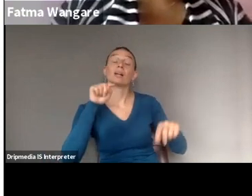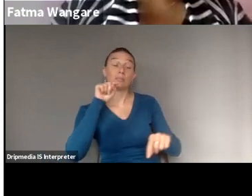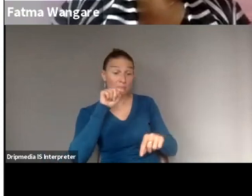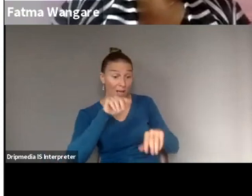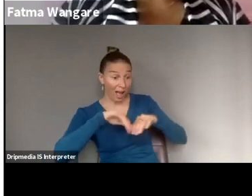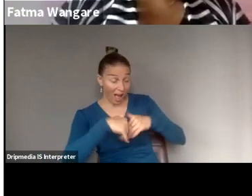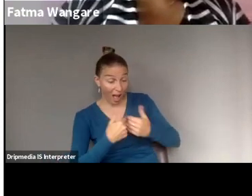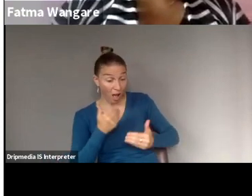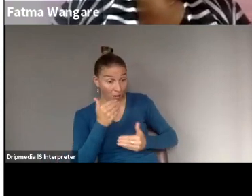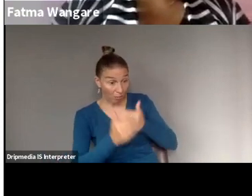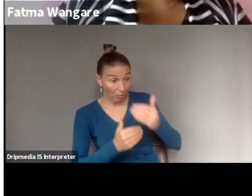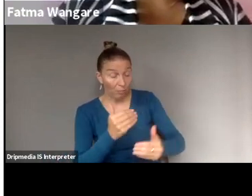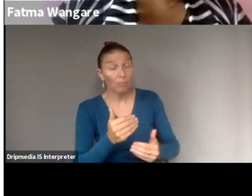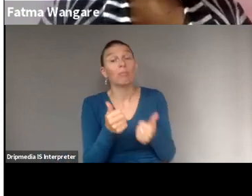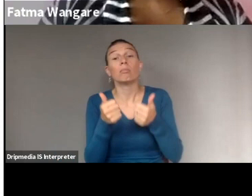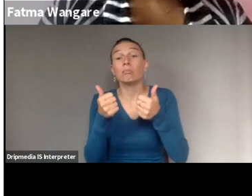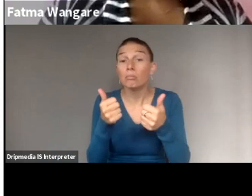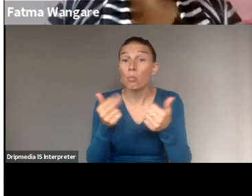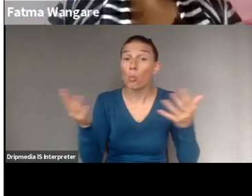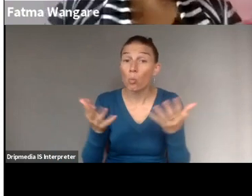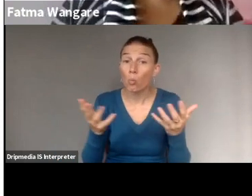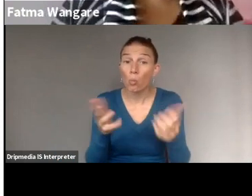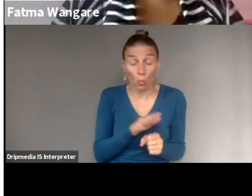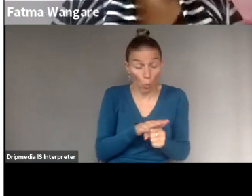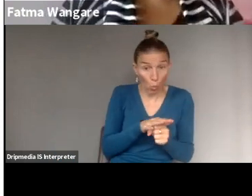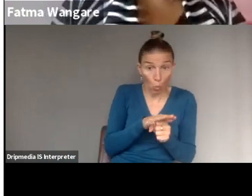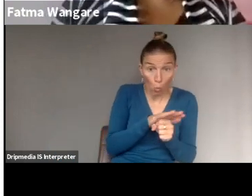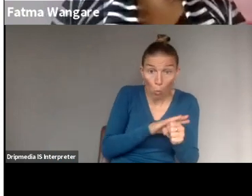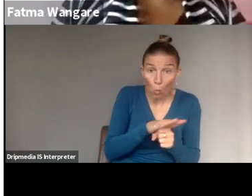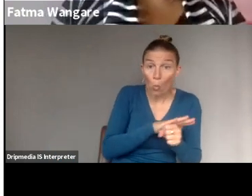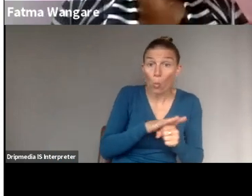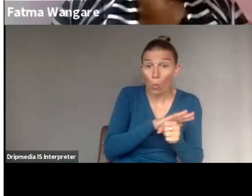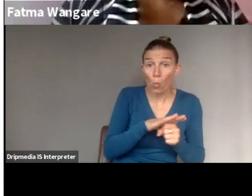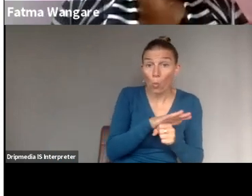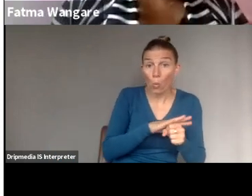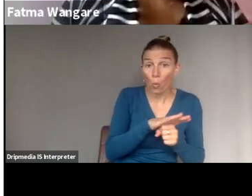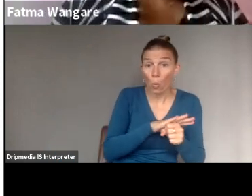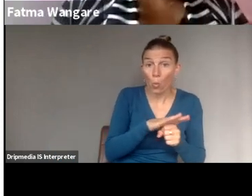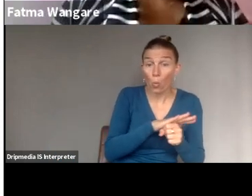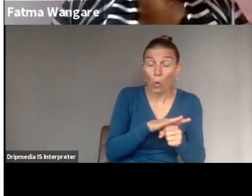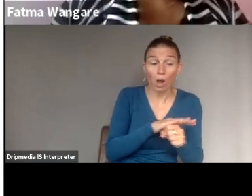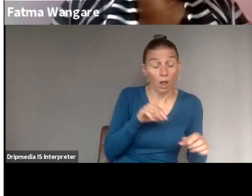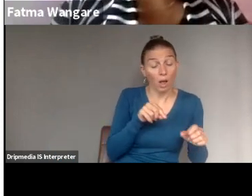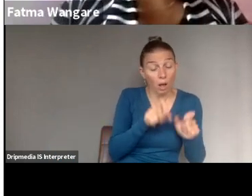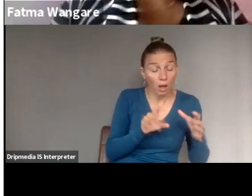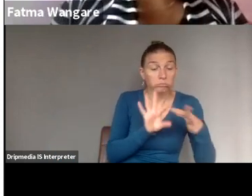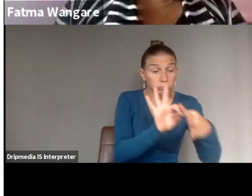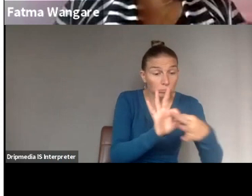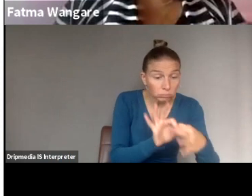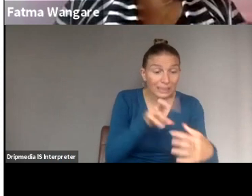the local administrators had to get hold of, you know, like local DPOs, start having conversations with them.